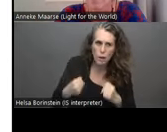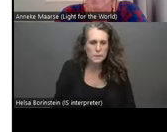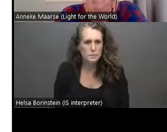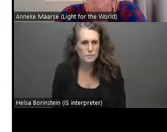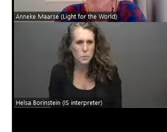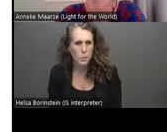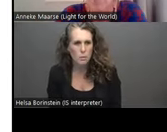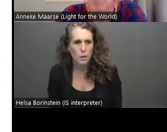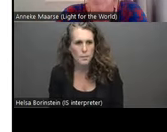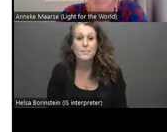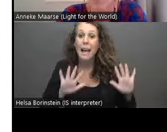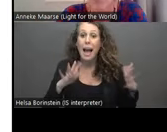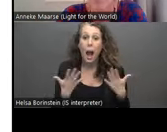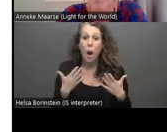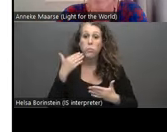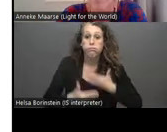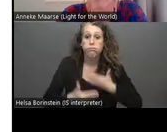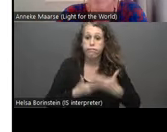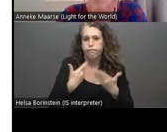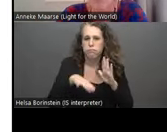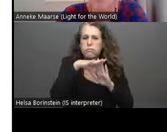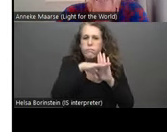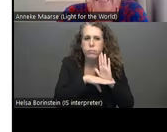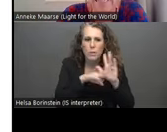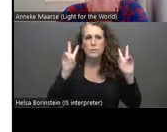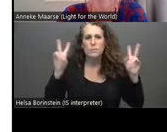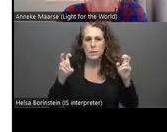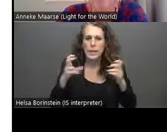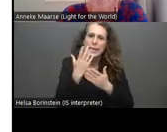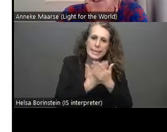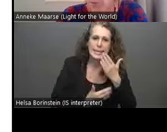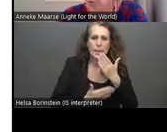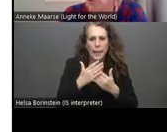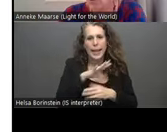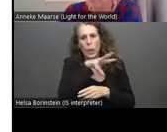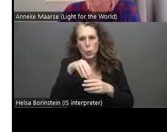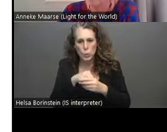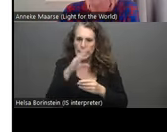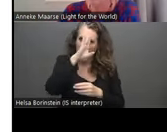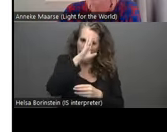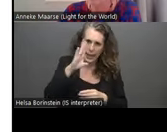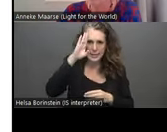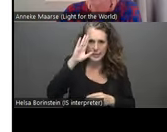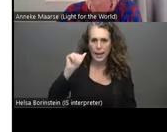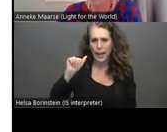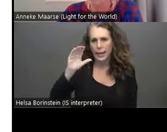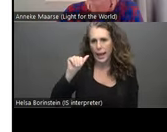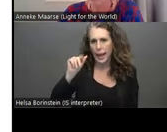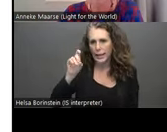a curriculum that we call the disability inclusion Academy. We also train them on what we call